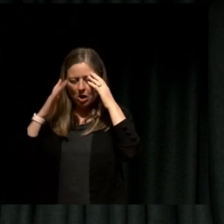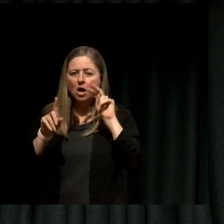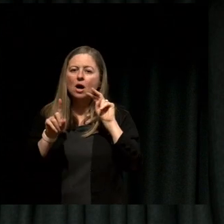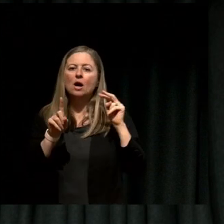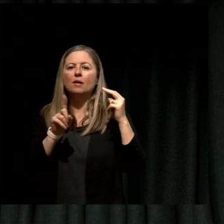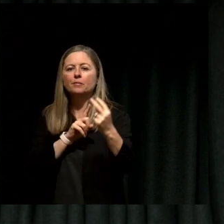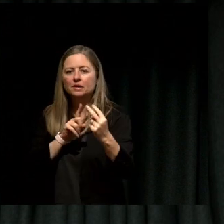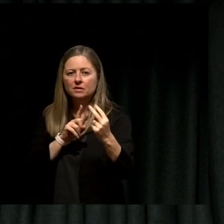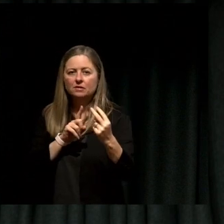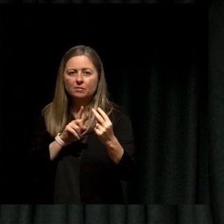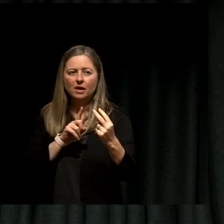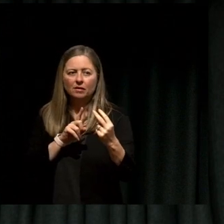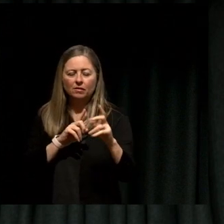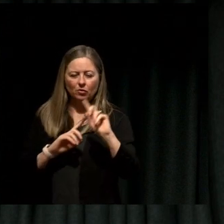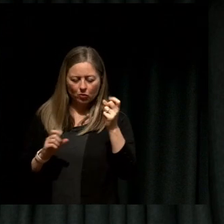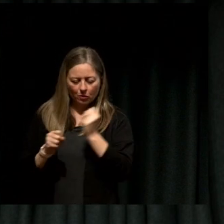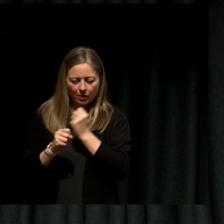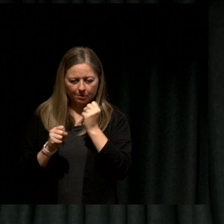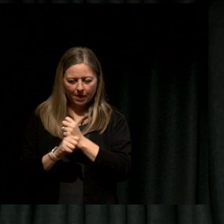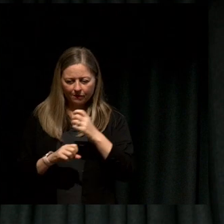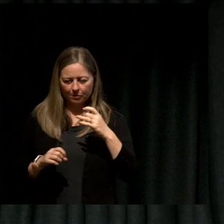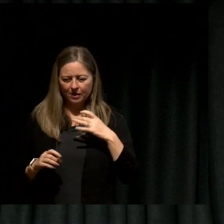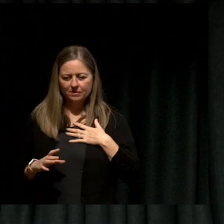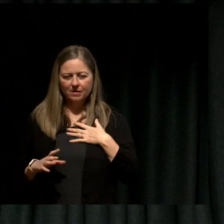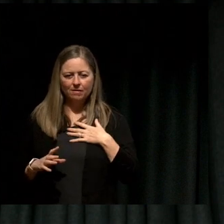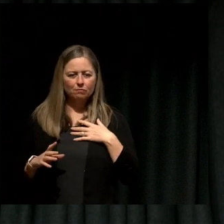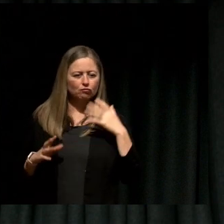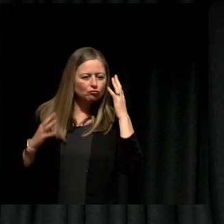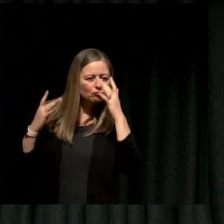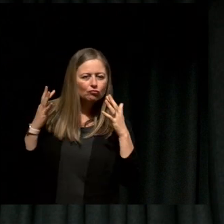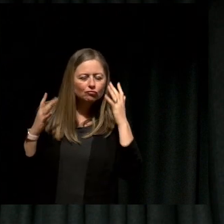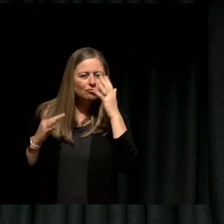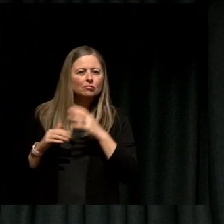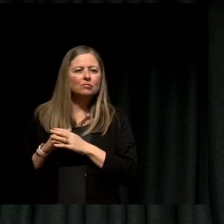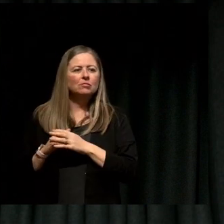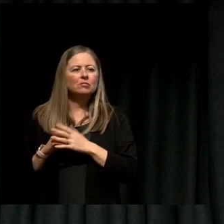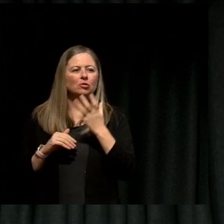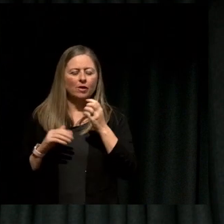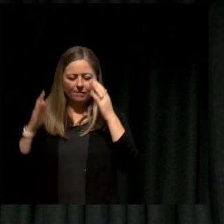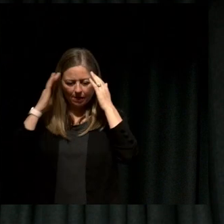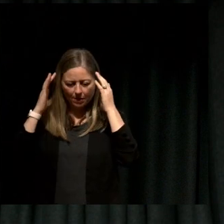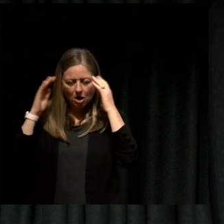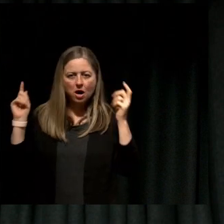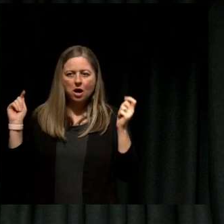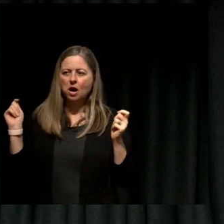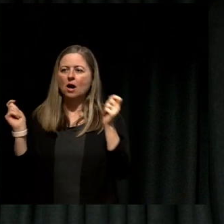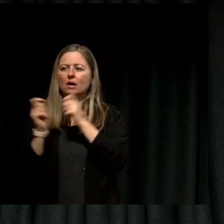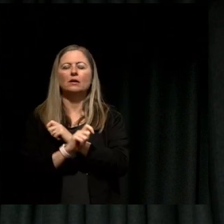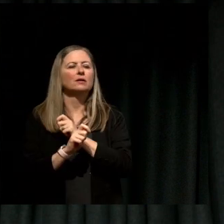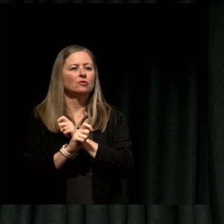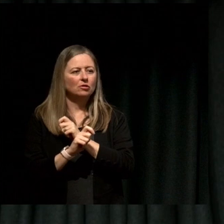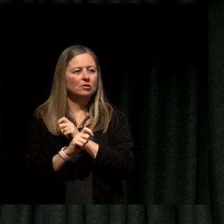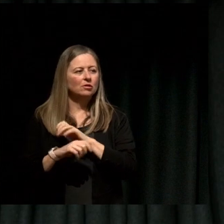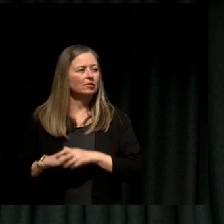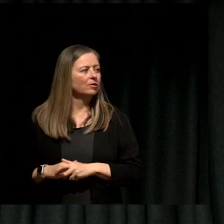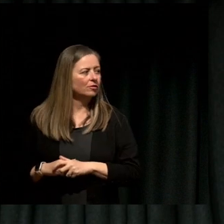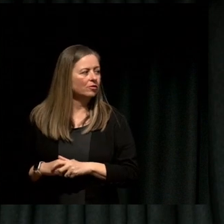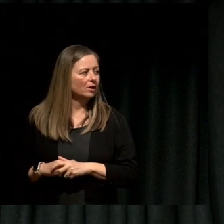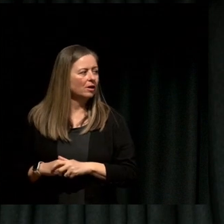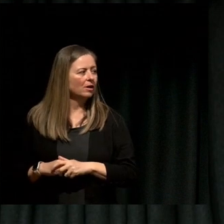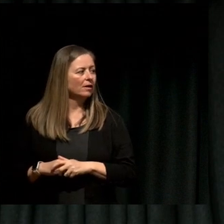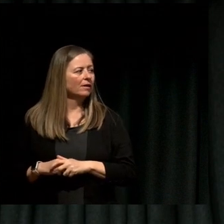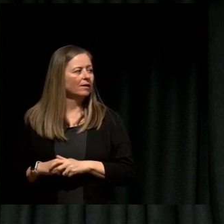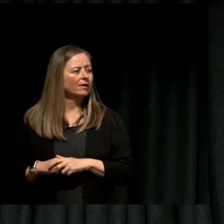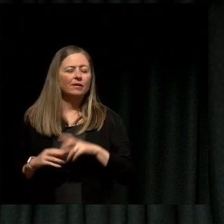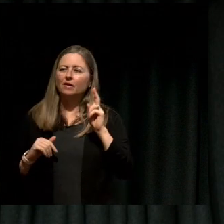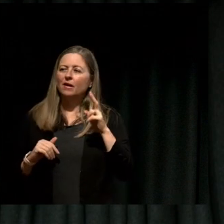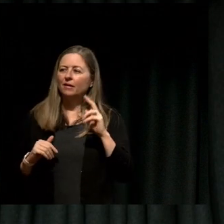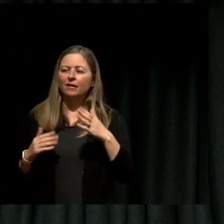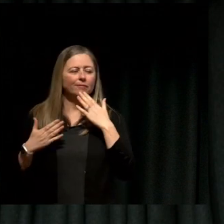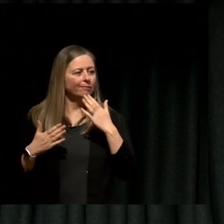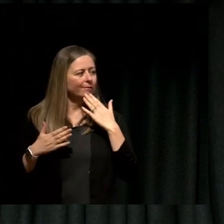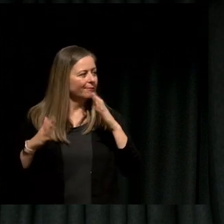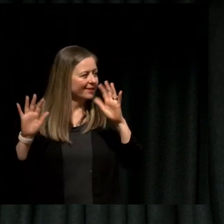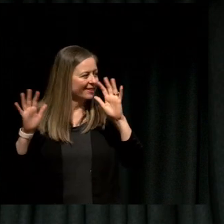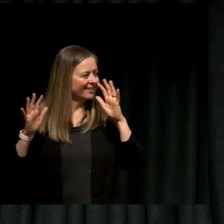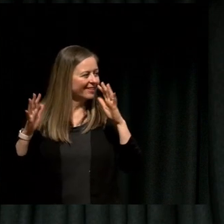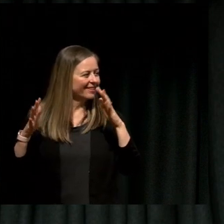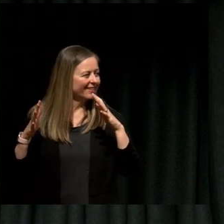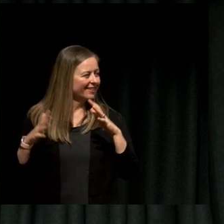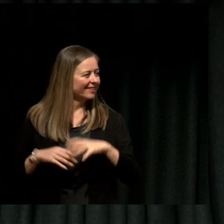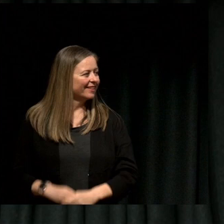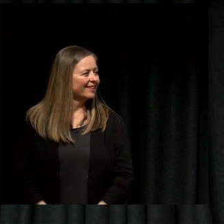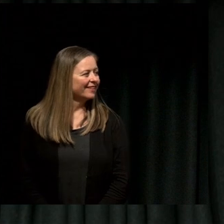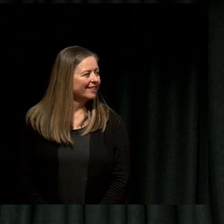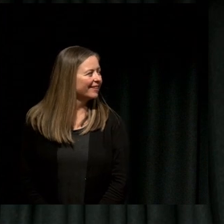prisons that we create for ourselves, the strongest prisons we have are the ones that